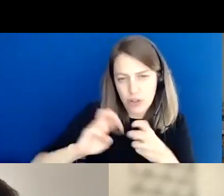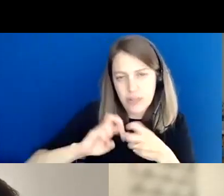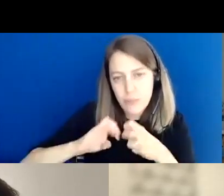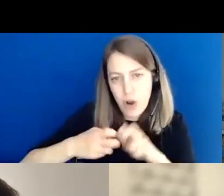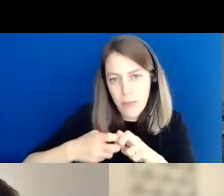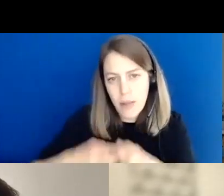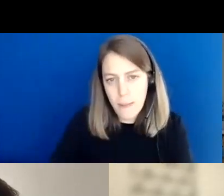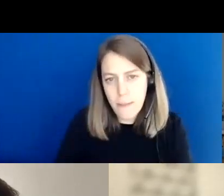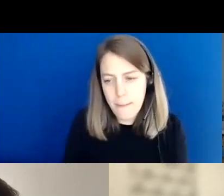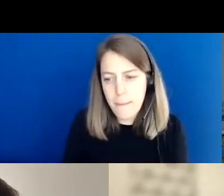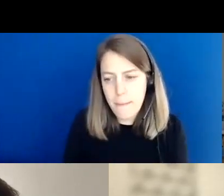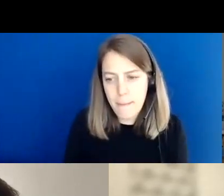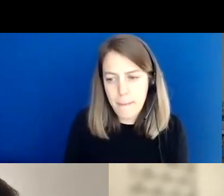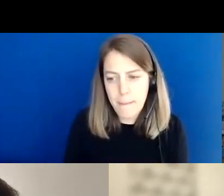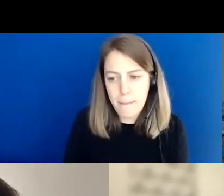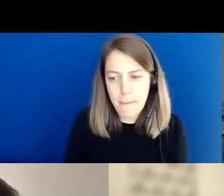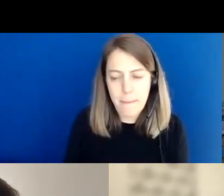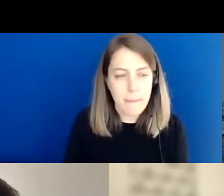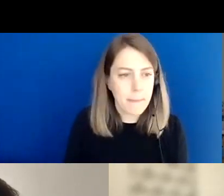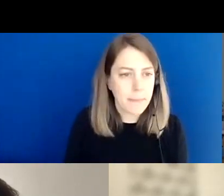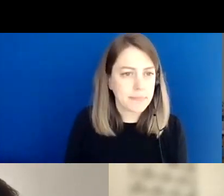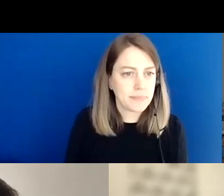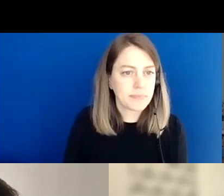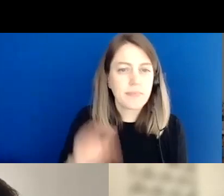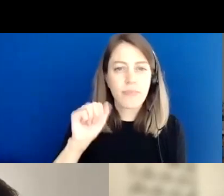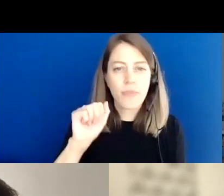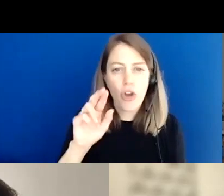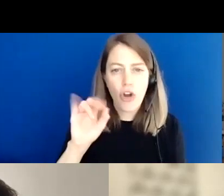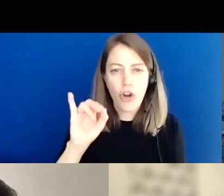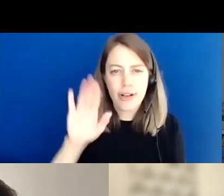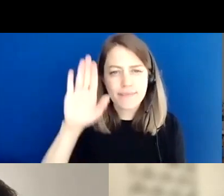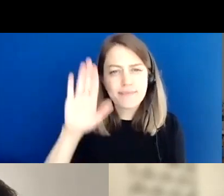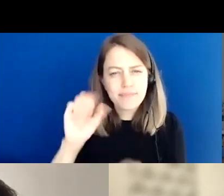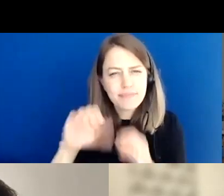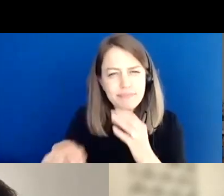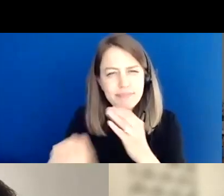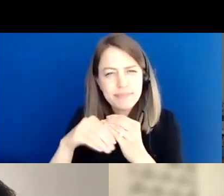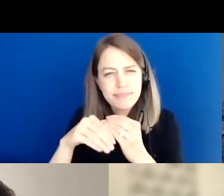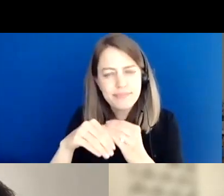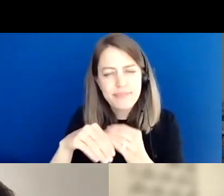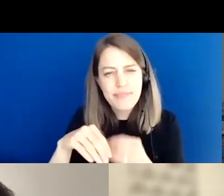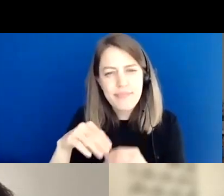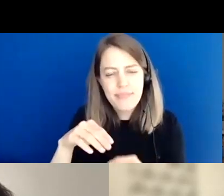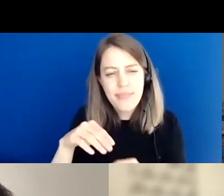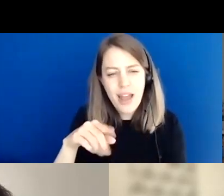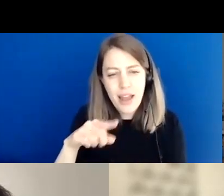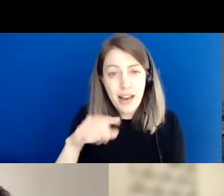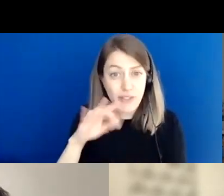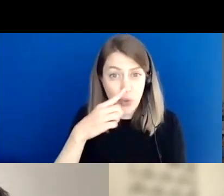Jennifer, I want to build on that by sending you another question, if you don't mind.